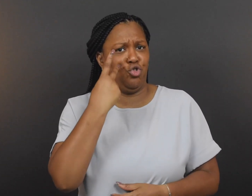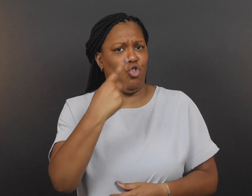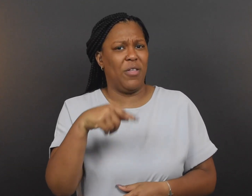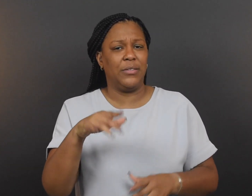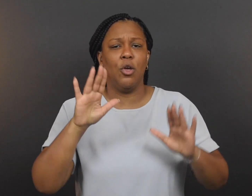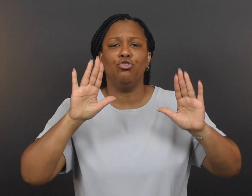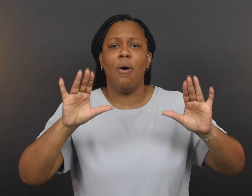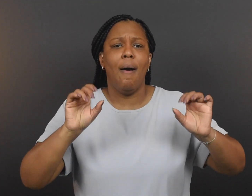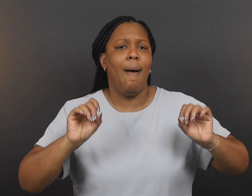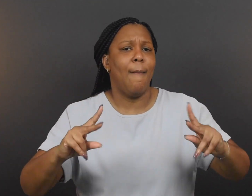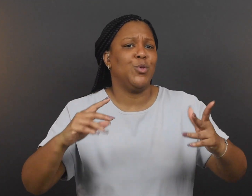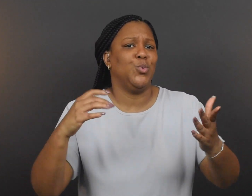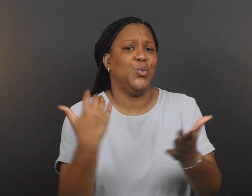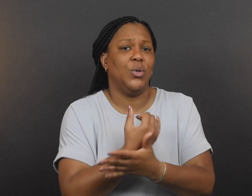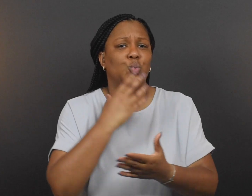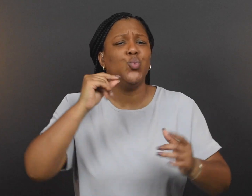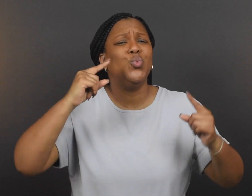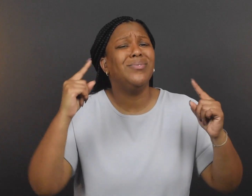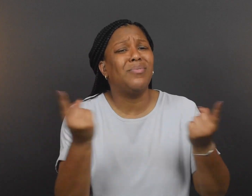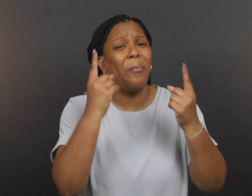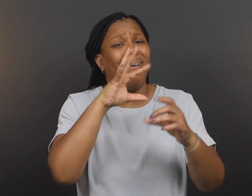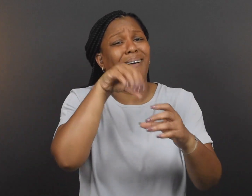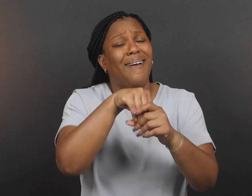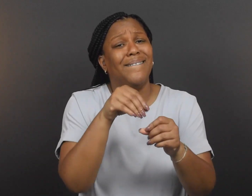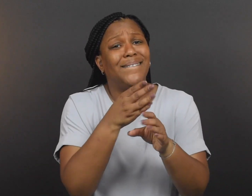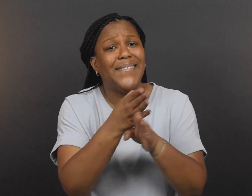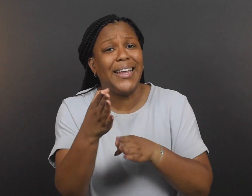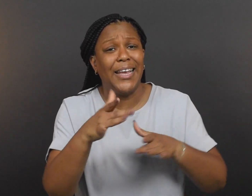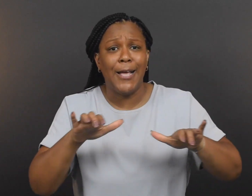“I saw this as a great opportunity to do something in the field and